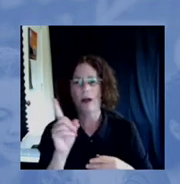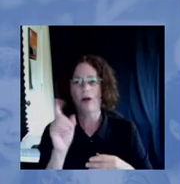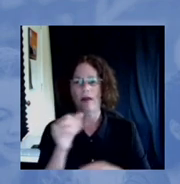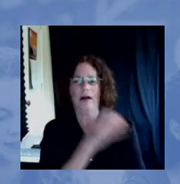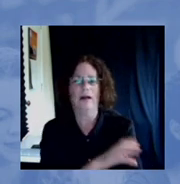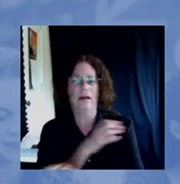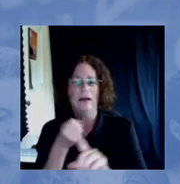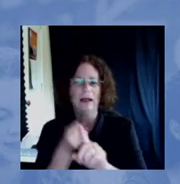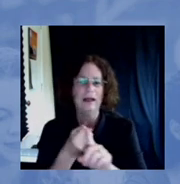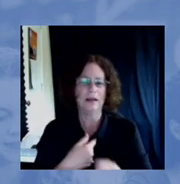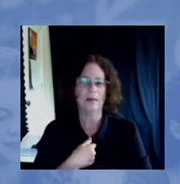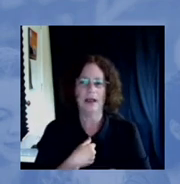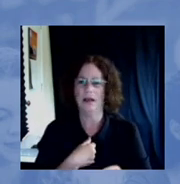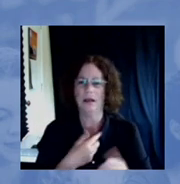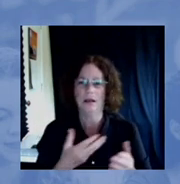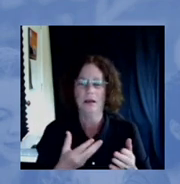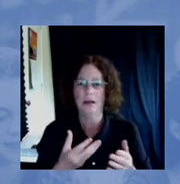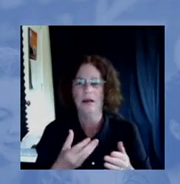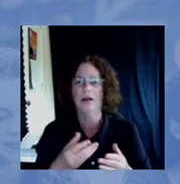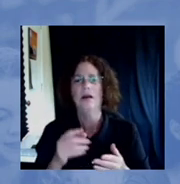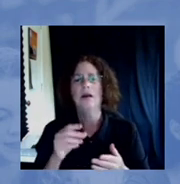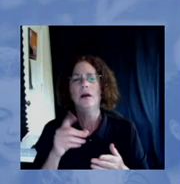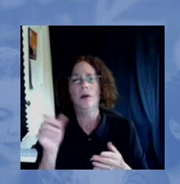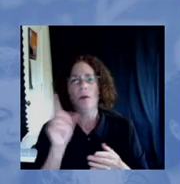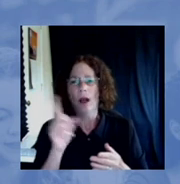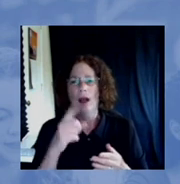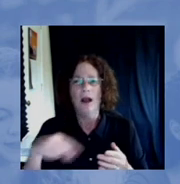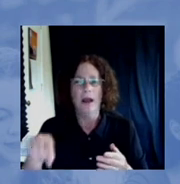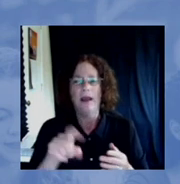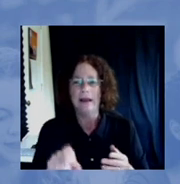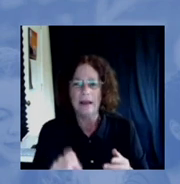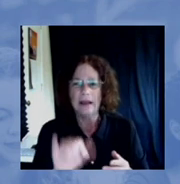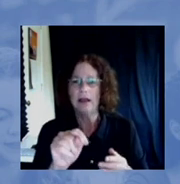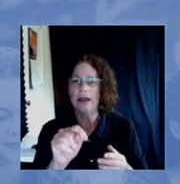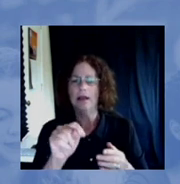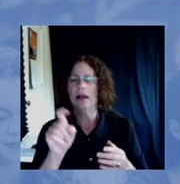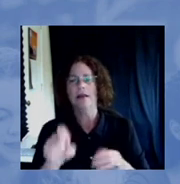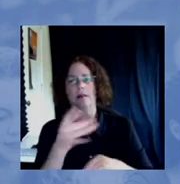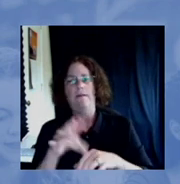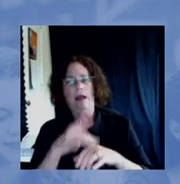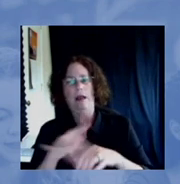WHAT OUR STUDENTS NEED, WHERE THEY NEED IT, AVAILABLE, ACCESSIBLE, WHEN THEY NEED IT.